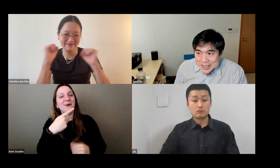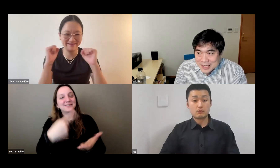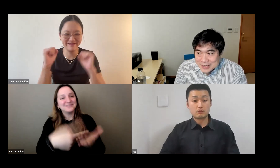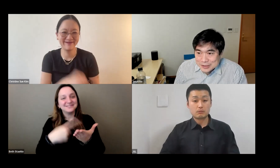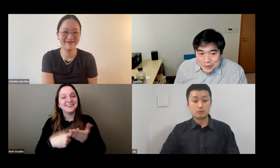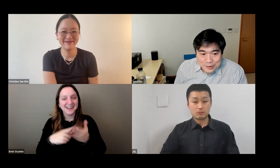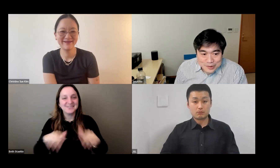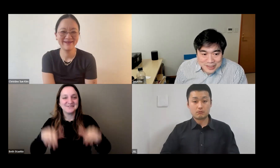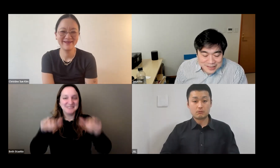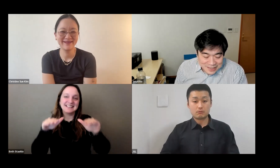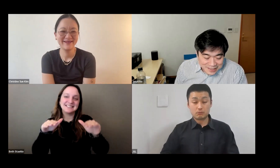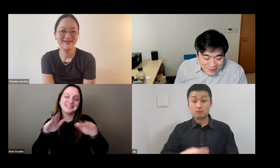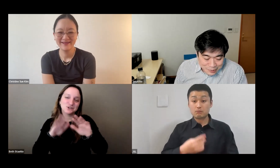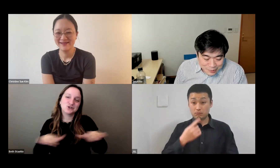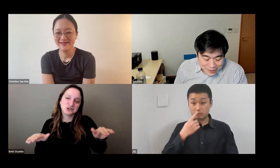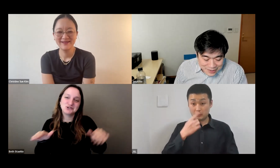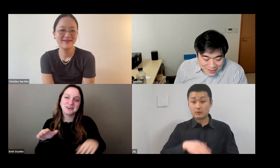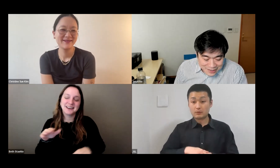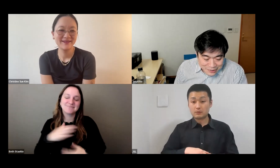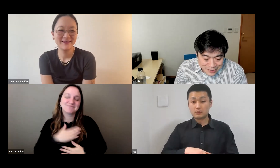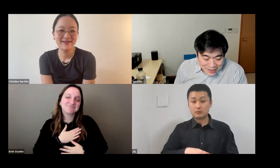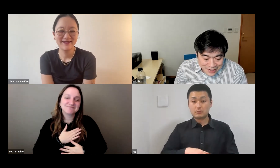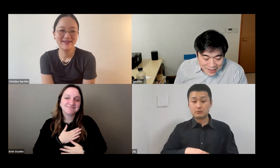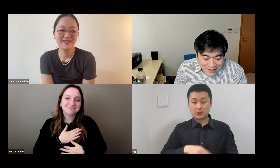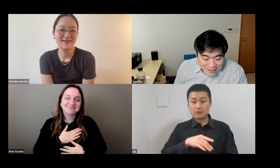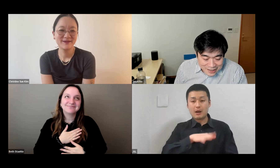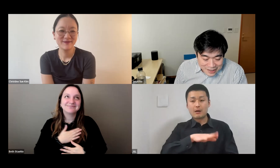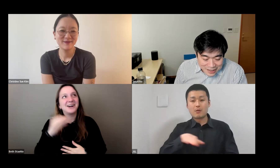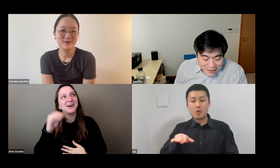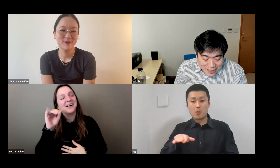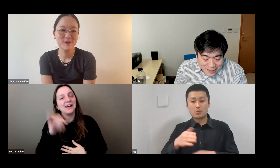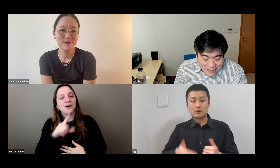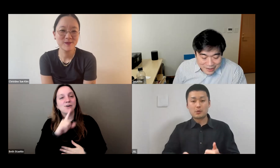And so it's one of the other…